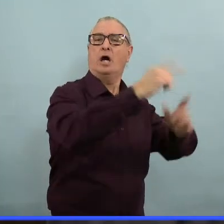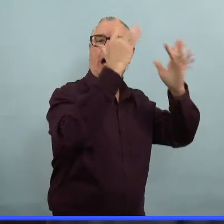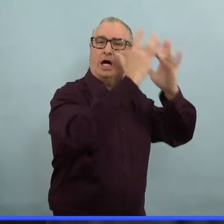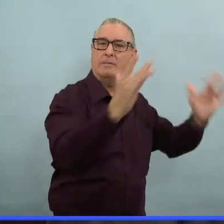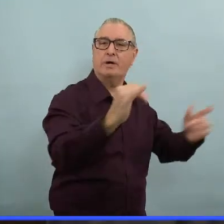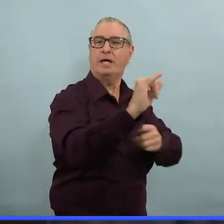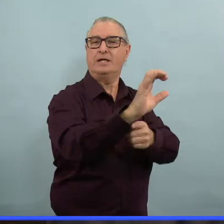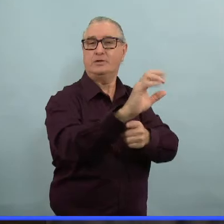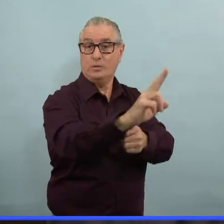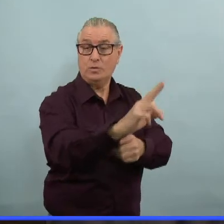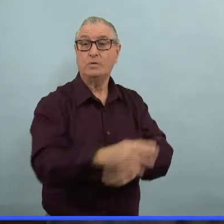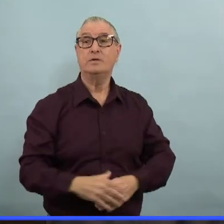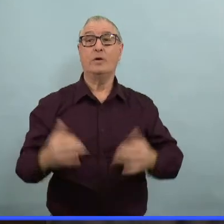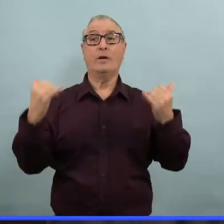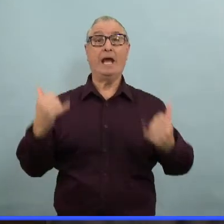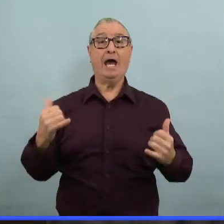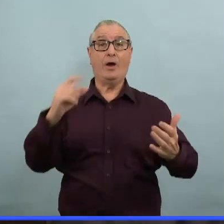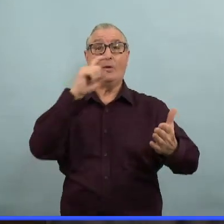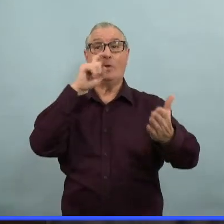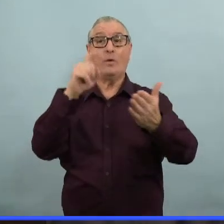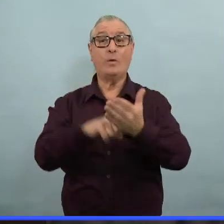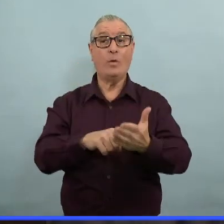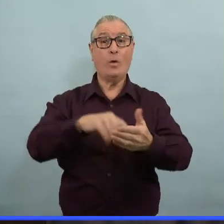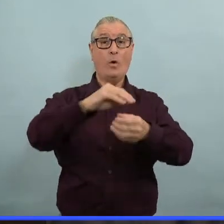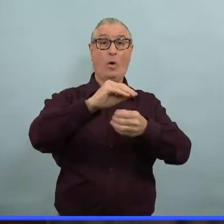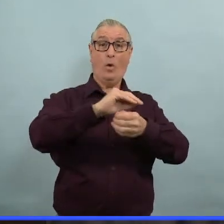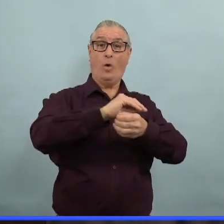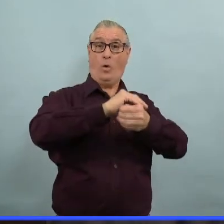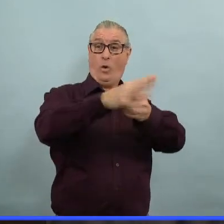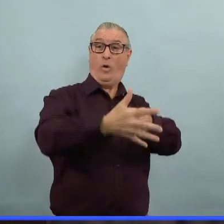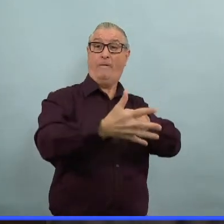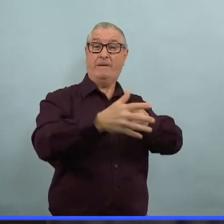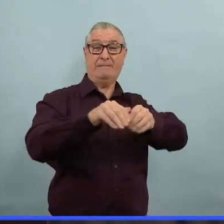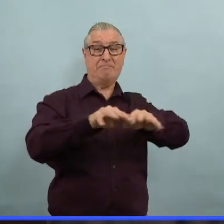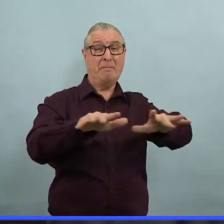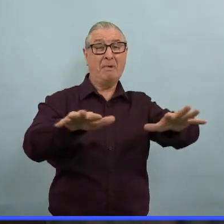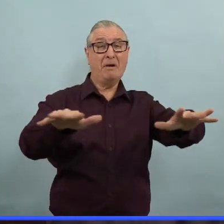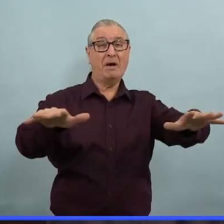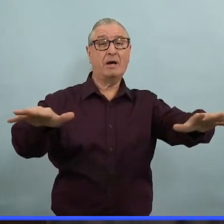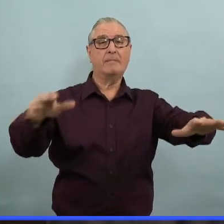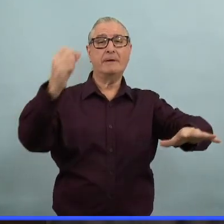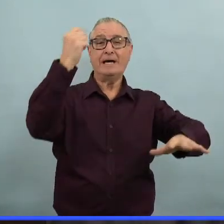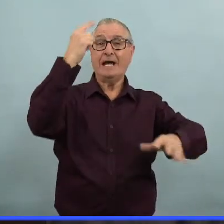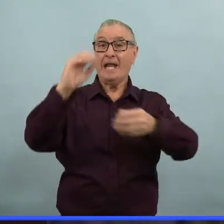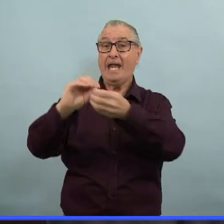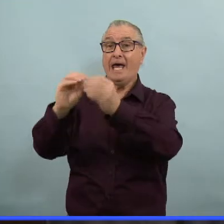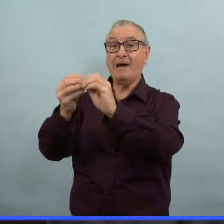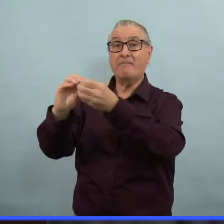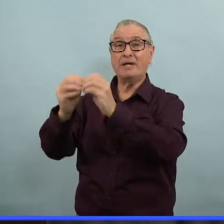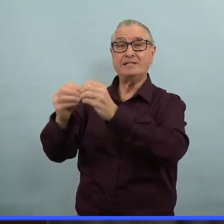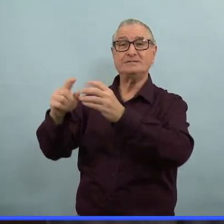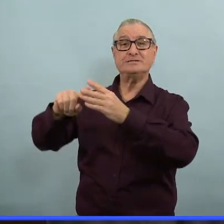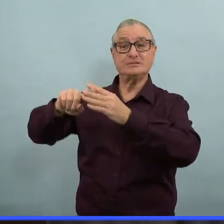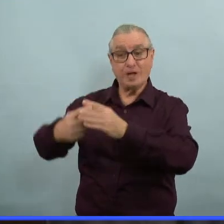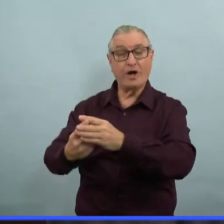covid19 is starting to stabilize in our province as those trends continue i am pleased to announce